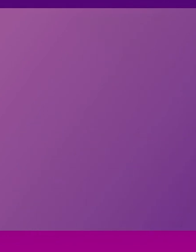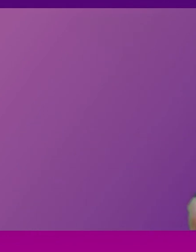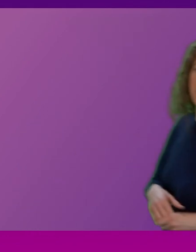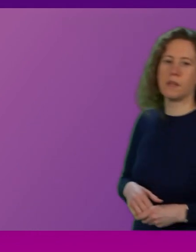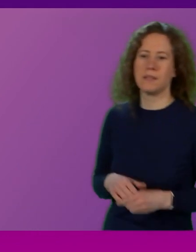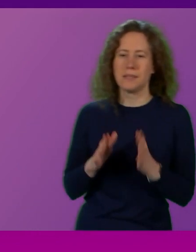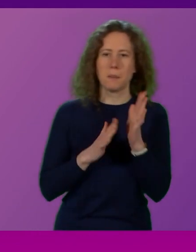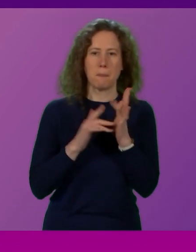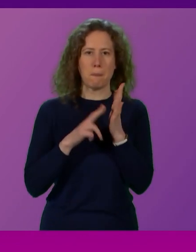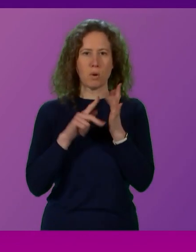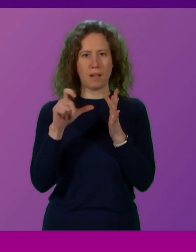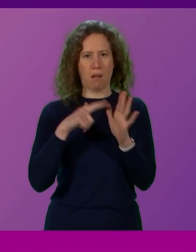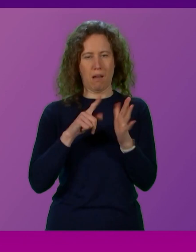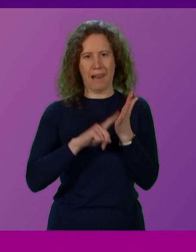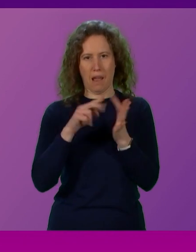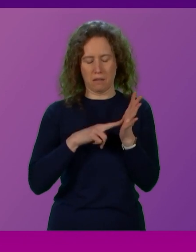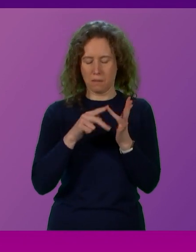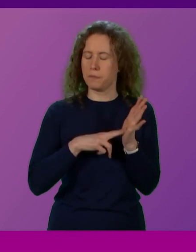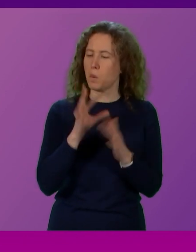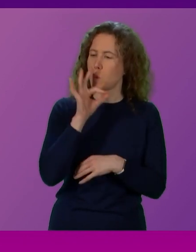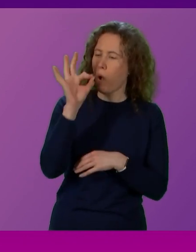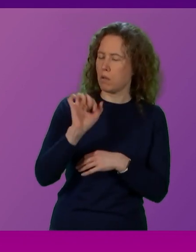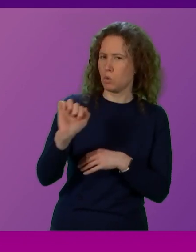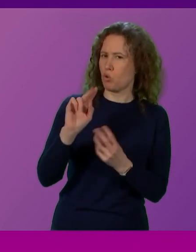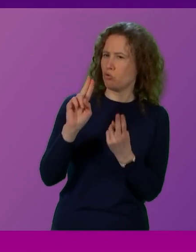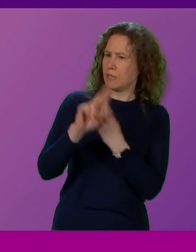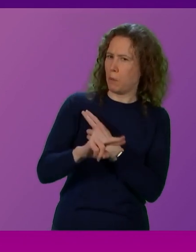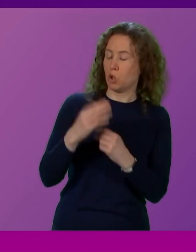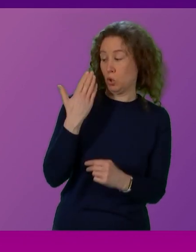To ask the First Minister what the Scottish Government’s response is to research commissioned